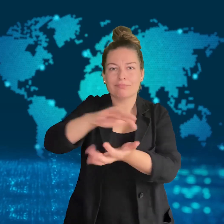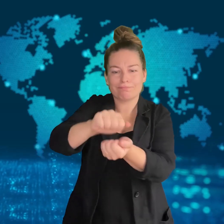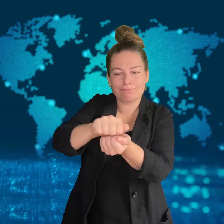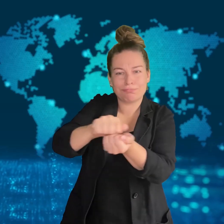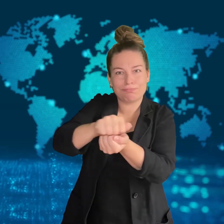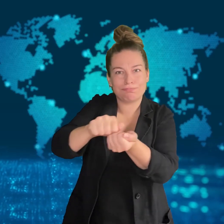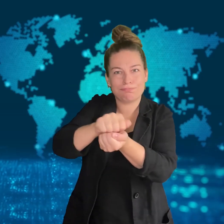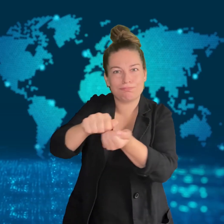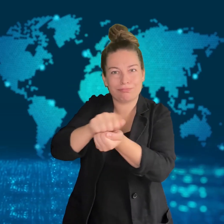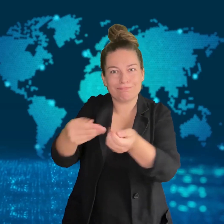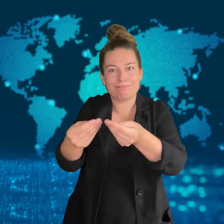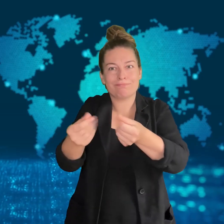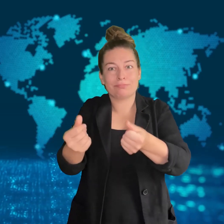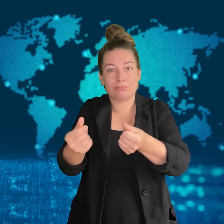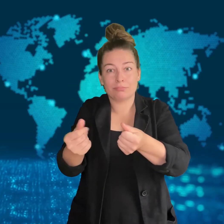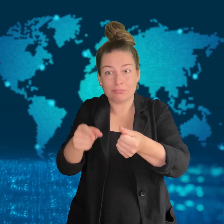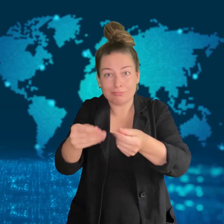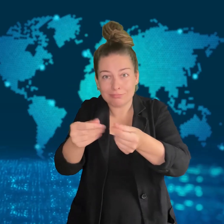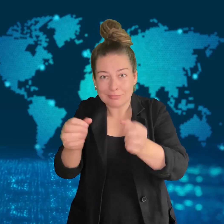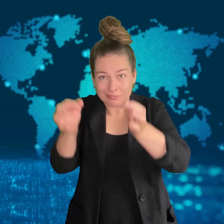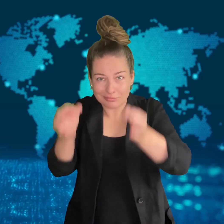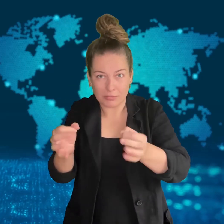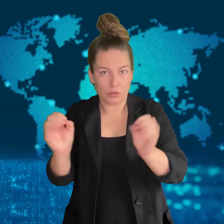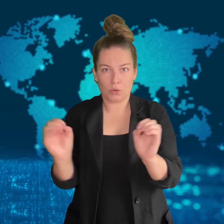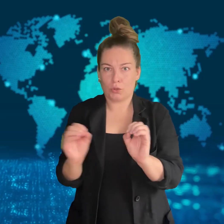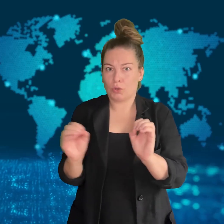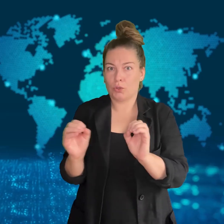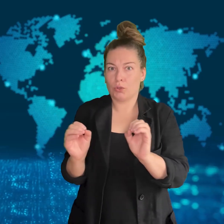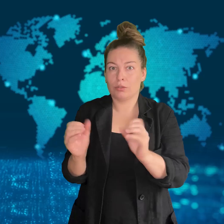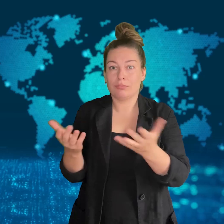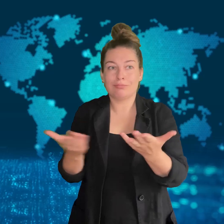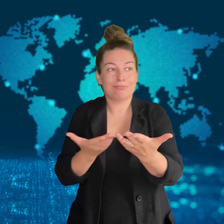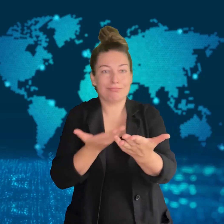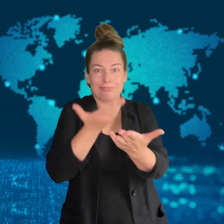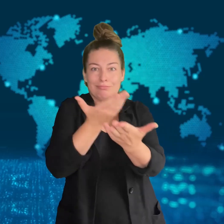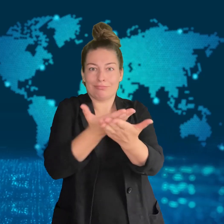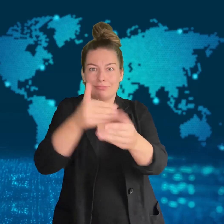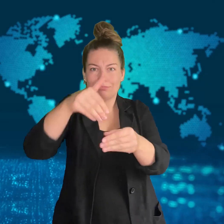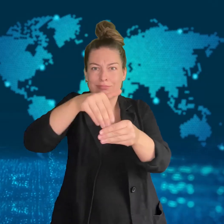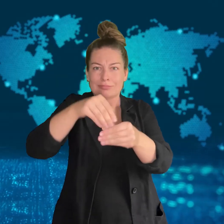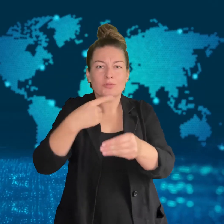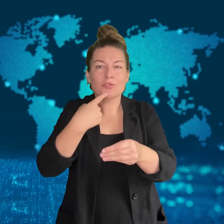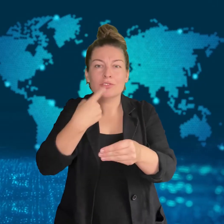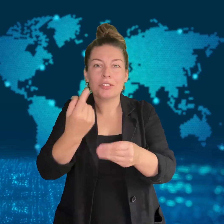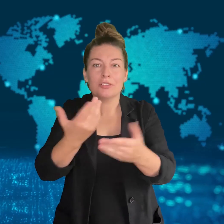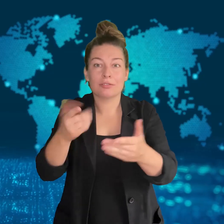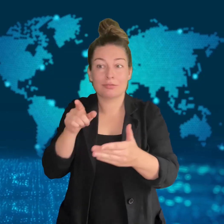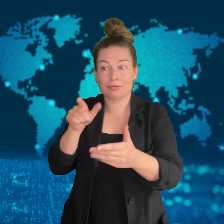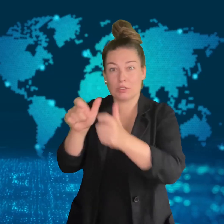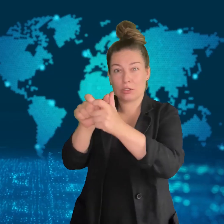all plastics that were placed in recycling bins were to